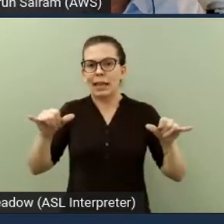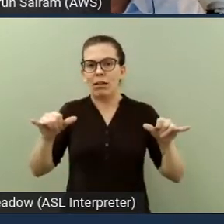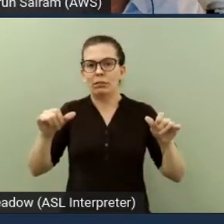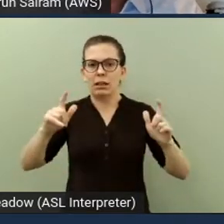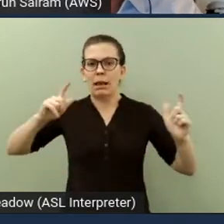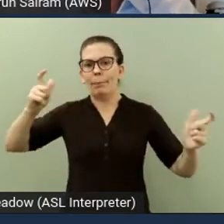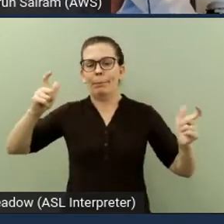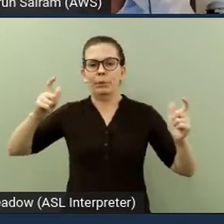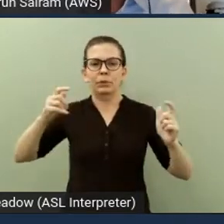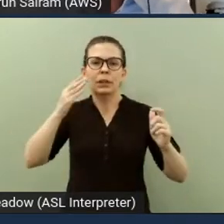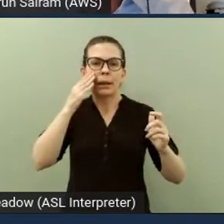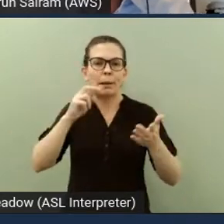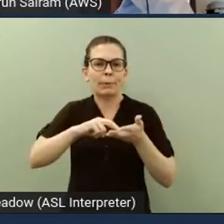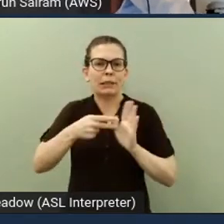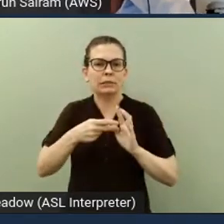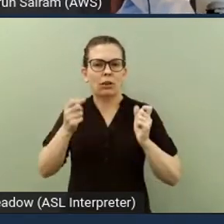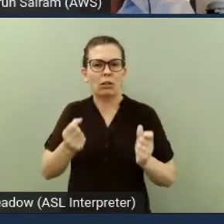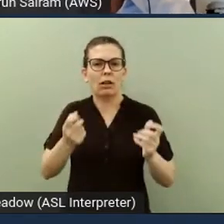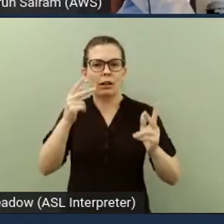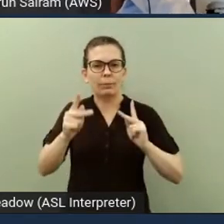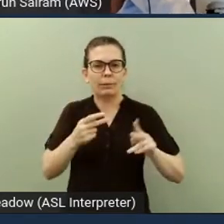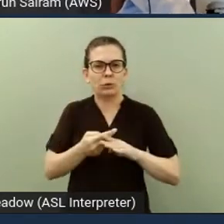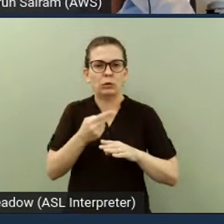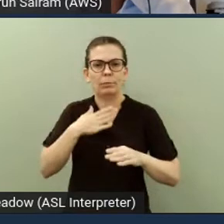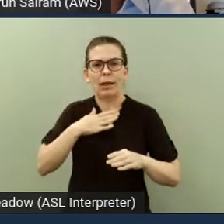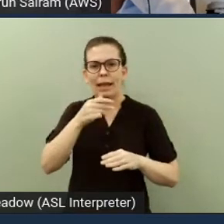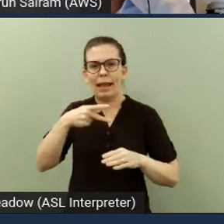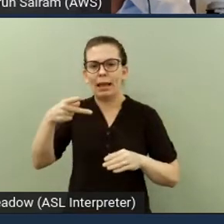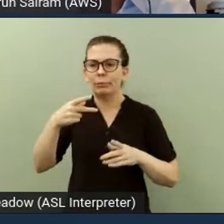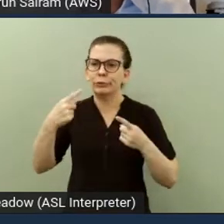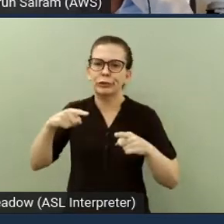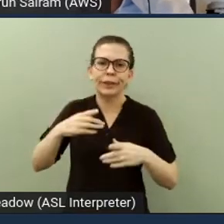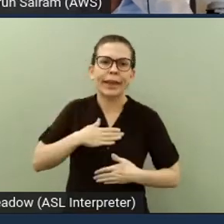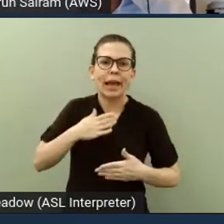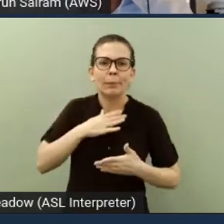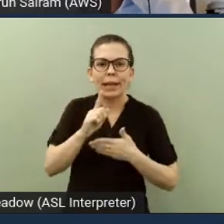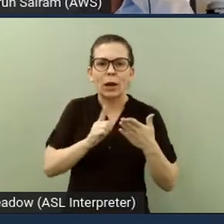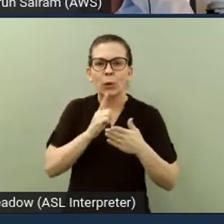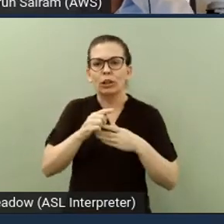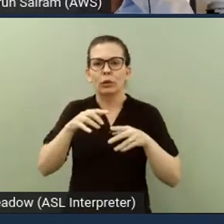like a lot of people are using my App during happy hour. Right. - Or rush hour or whatever you wanna call it.